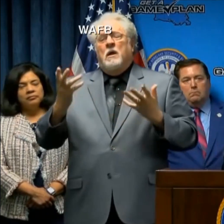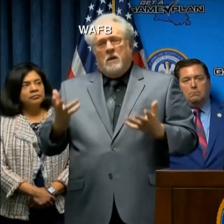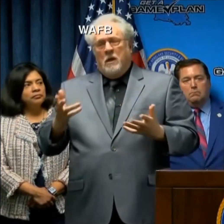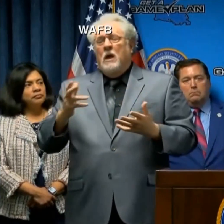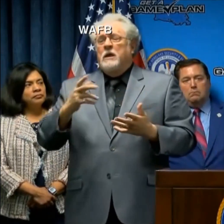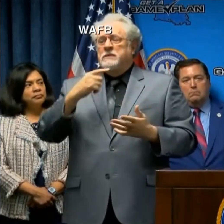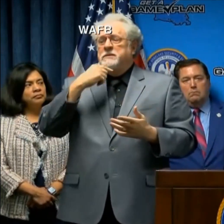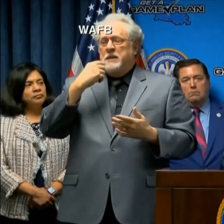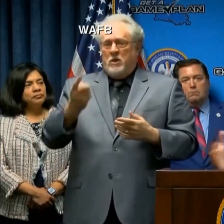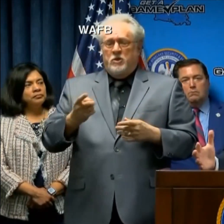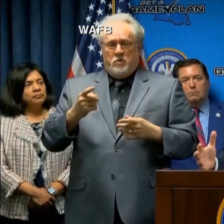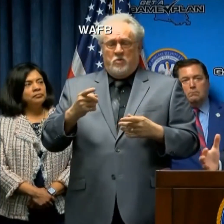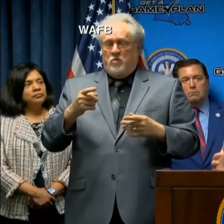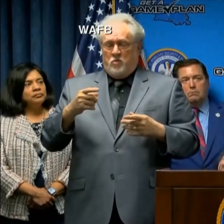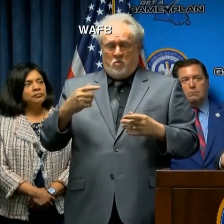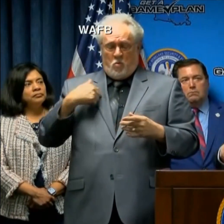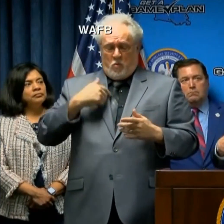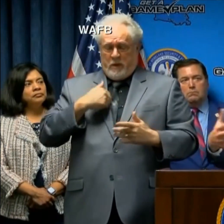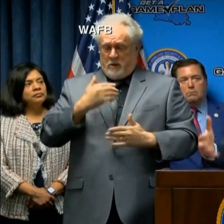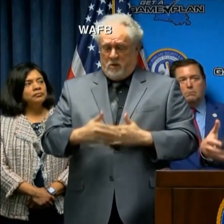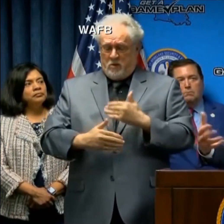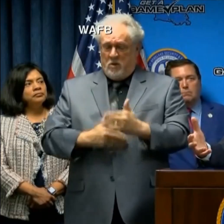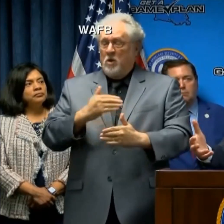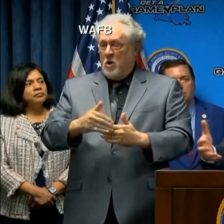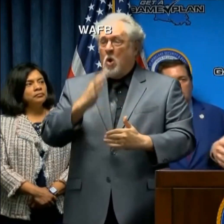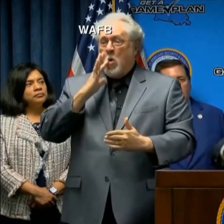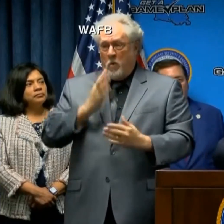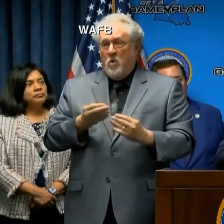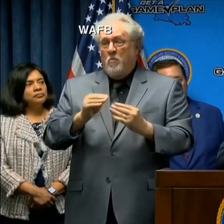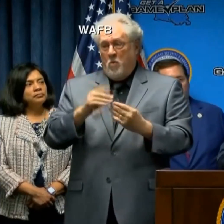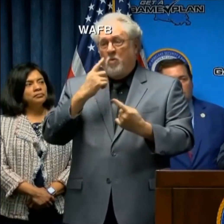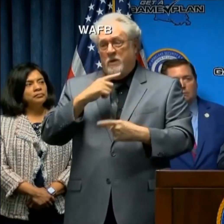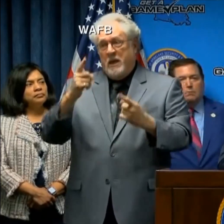you that as this goes forward there will be more announcements as I mentioned in